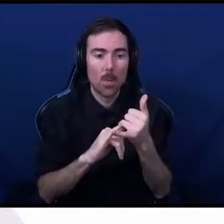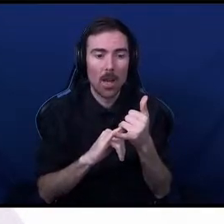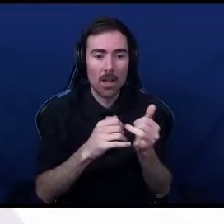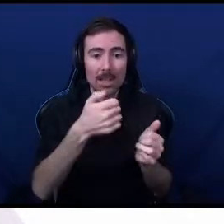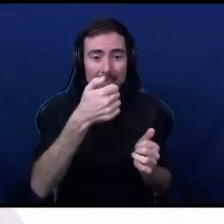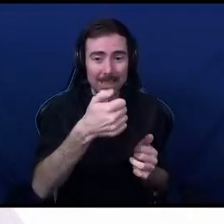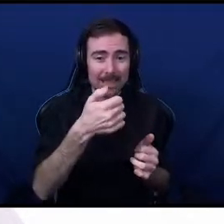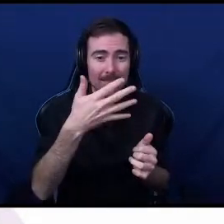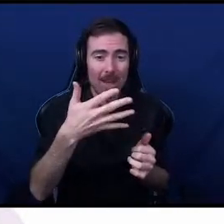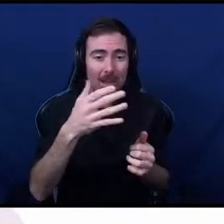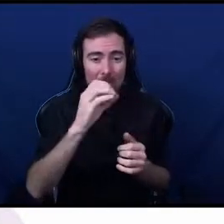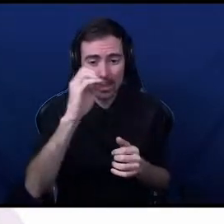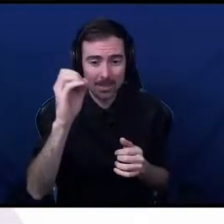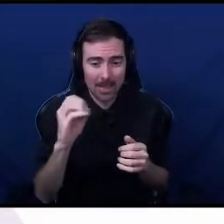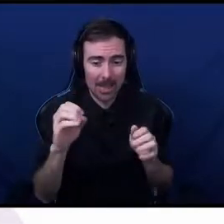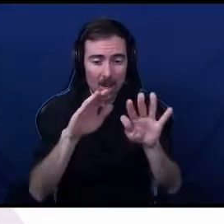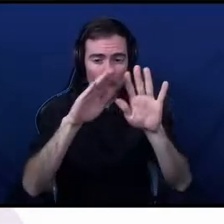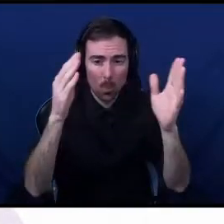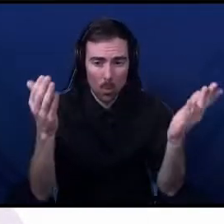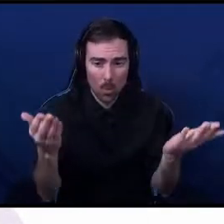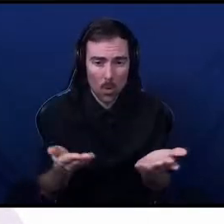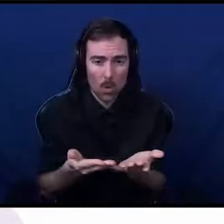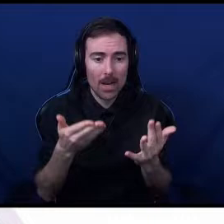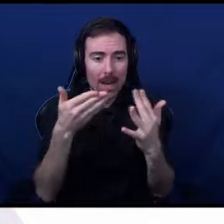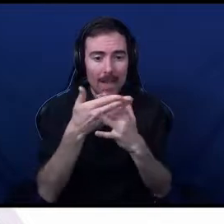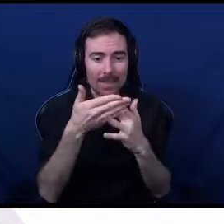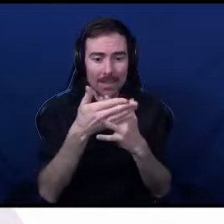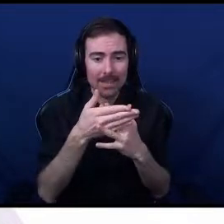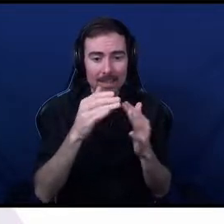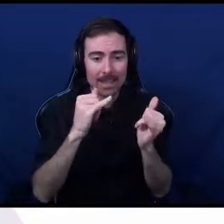population have access to SMS, first designed actually, for